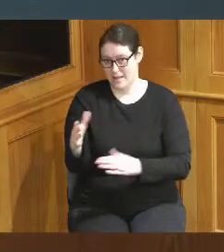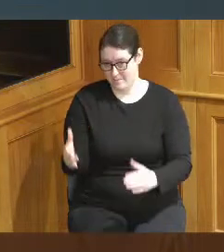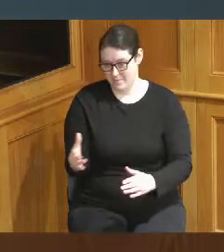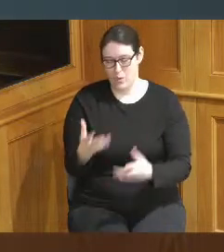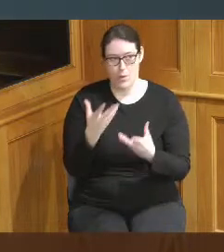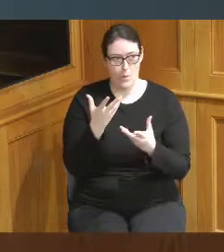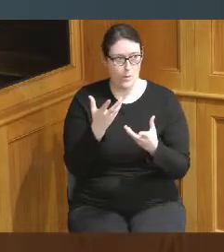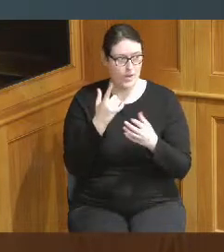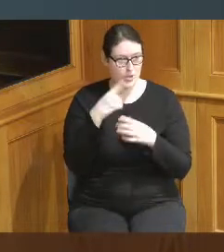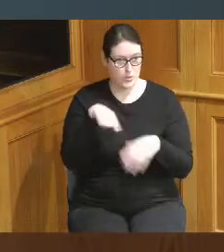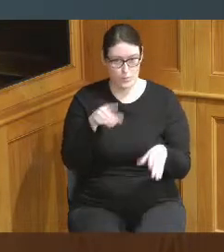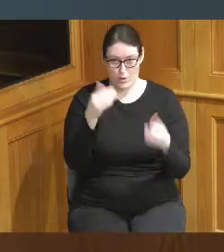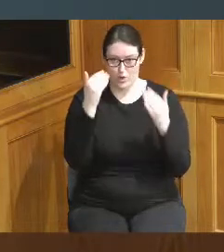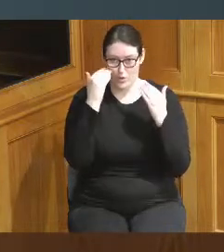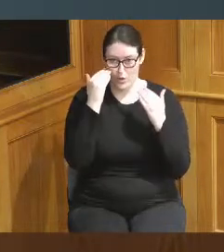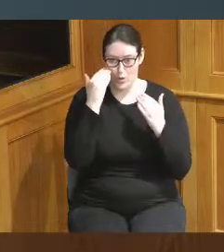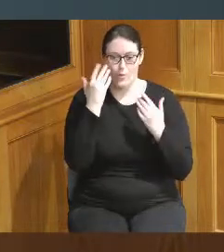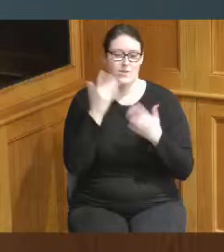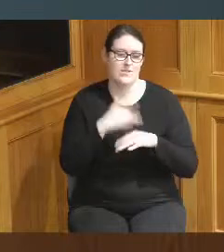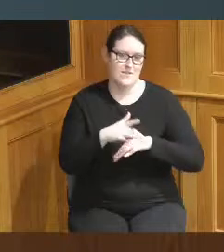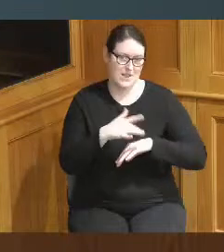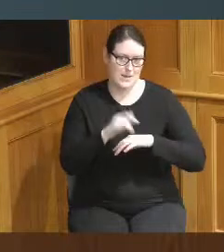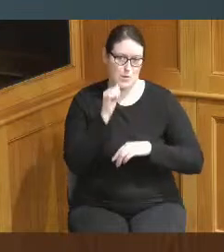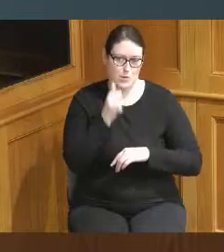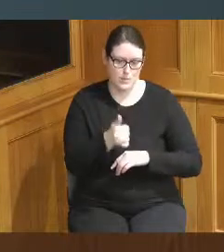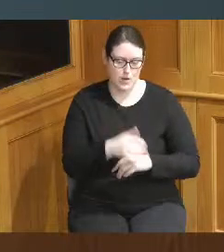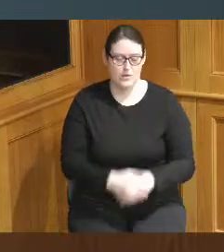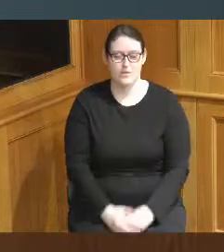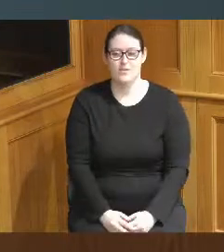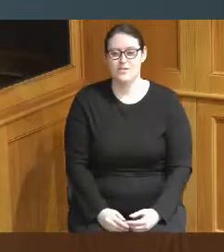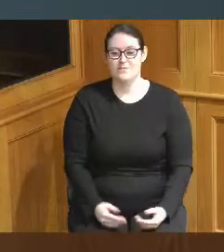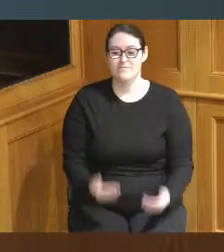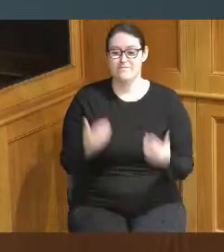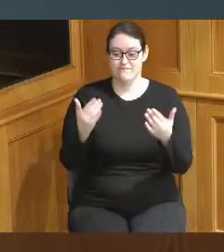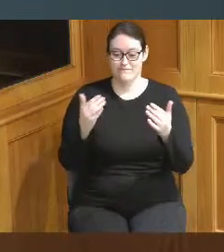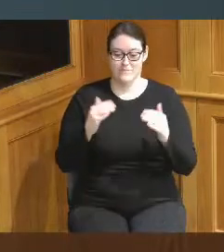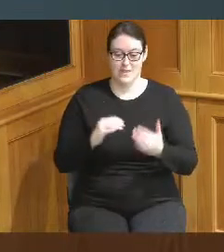(Commissioner Reece) thank you